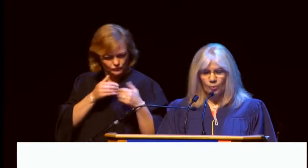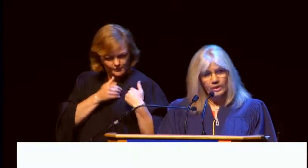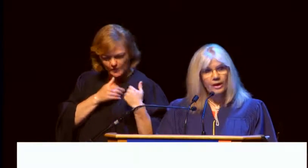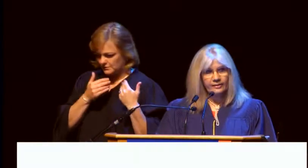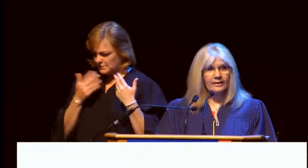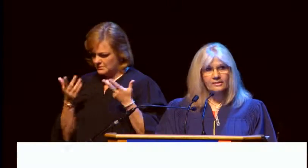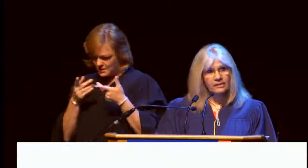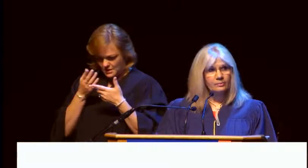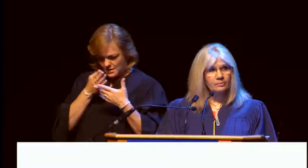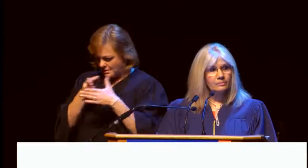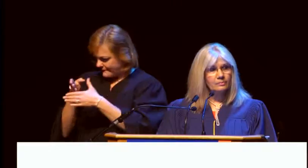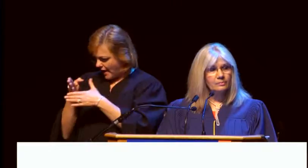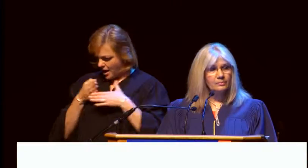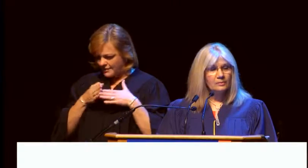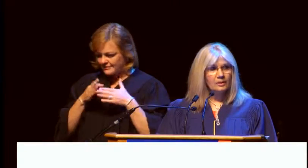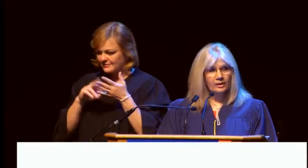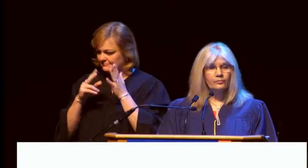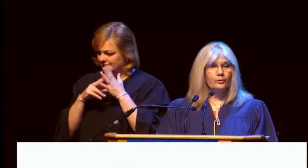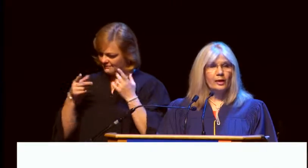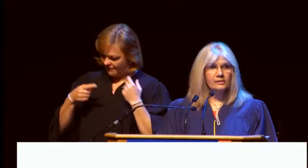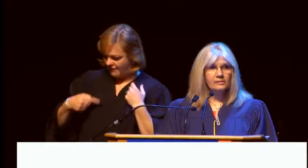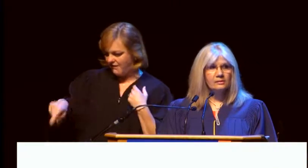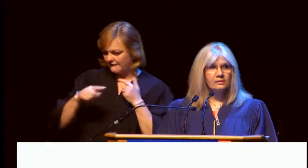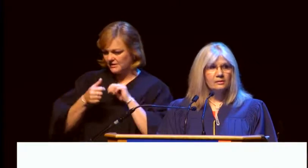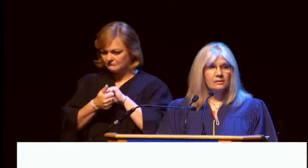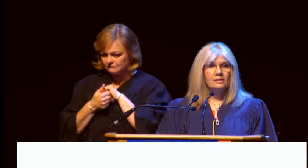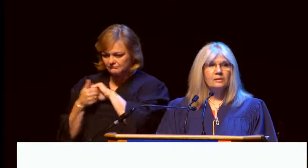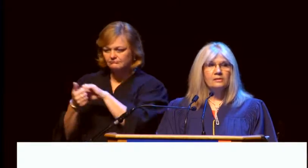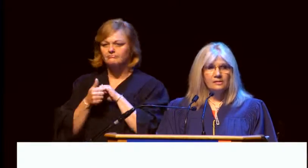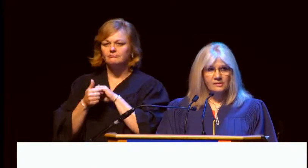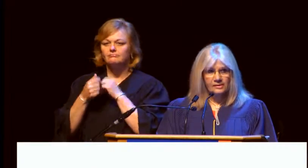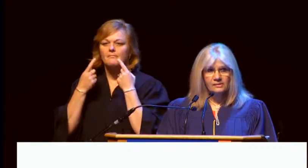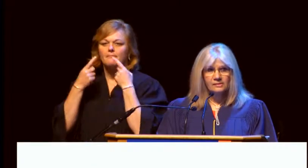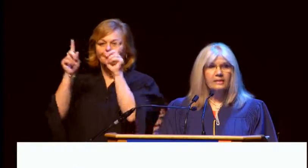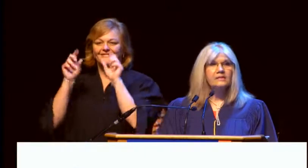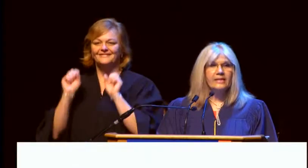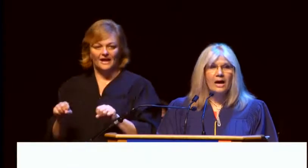WE ARE THAT TEAM AND FOR US SUCCESS IS NOW.